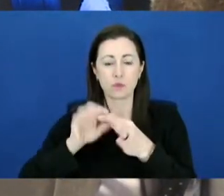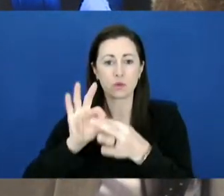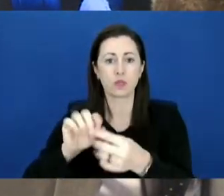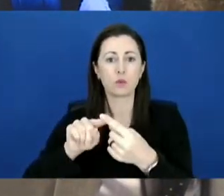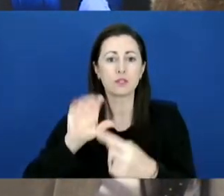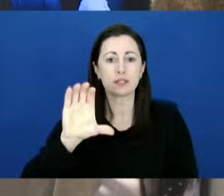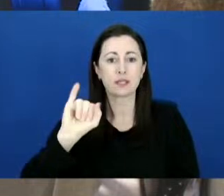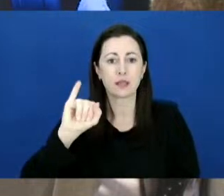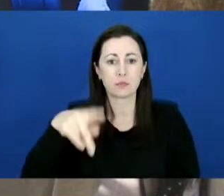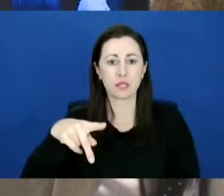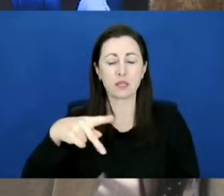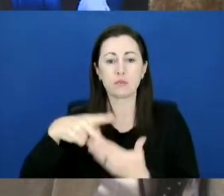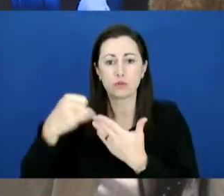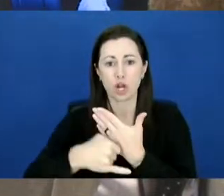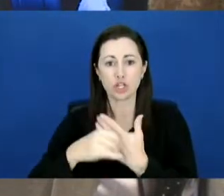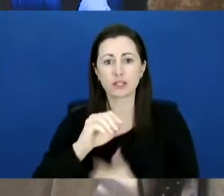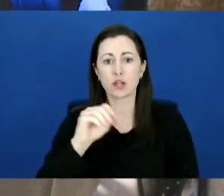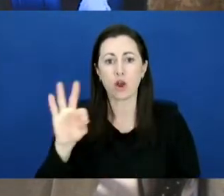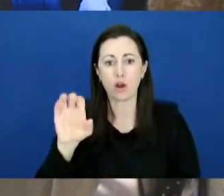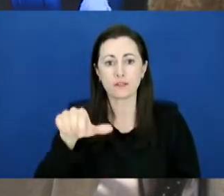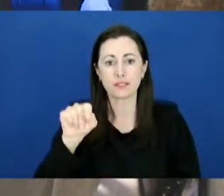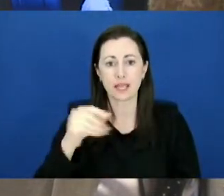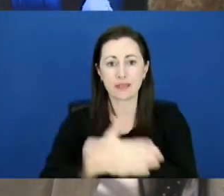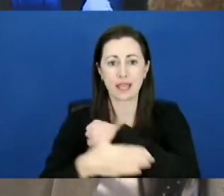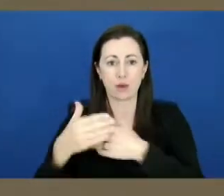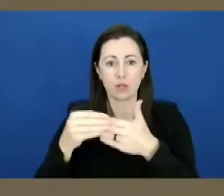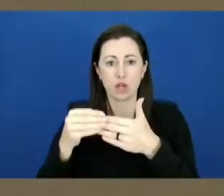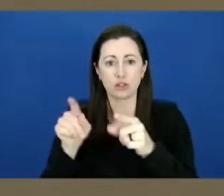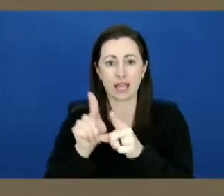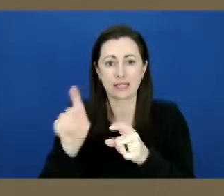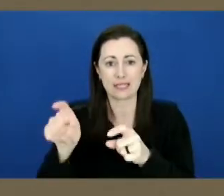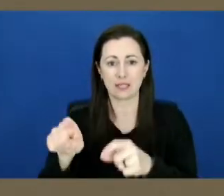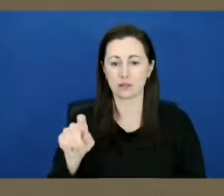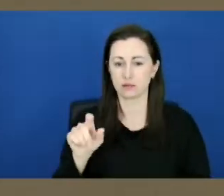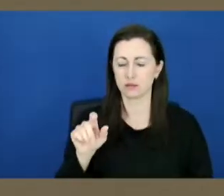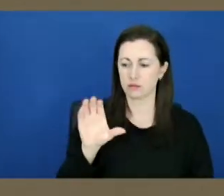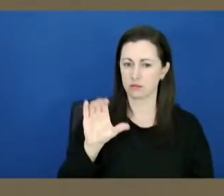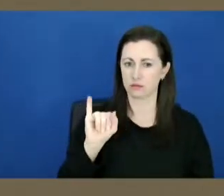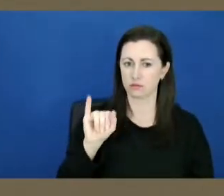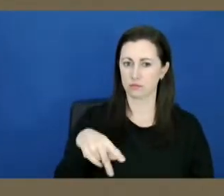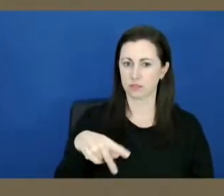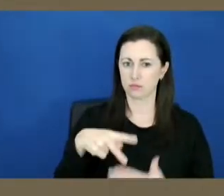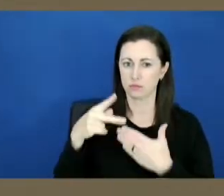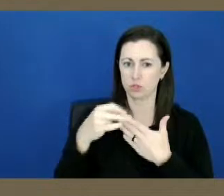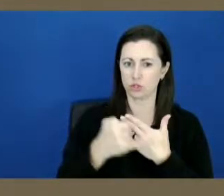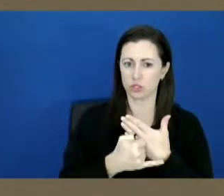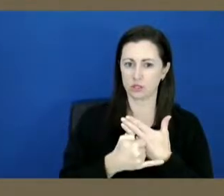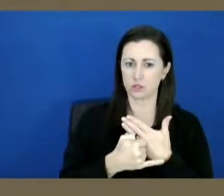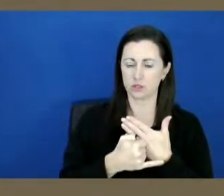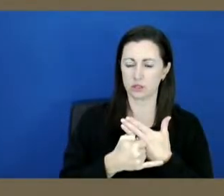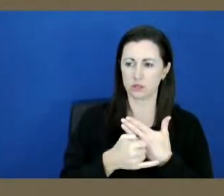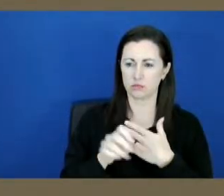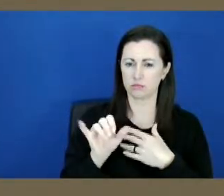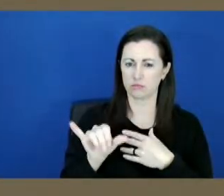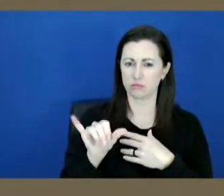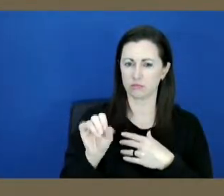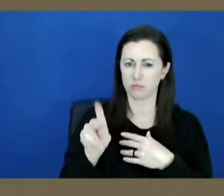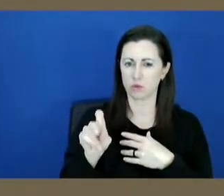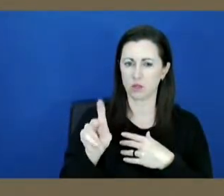WAS. USED FOR